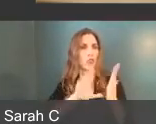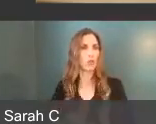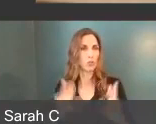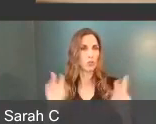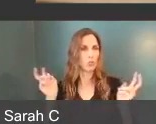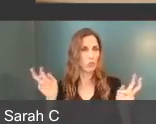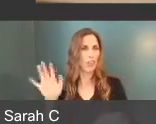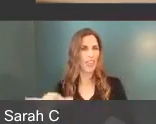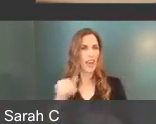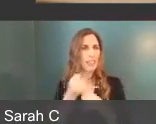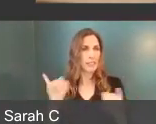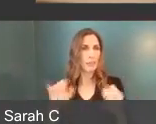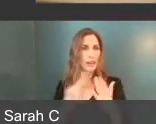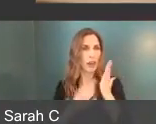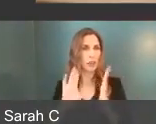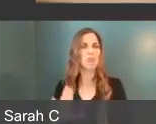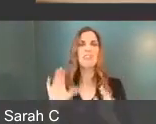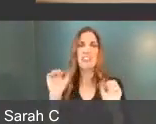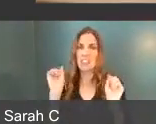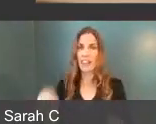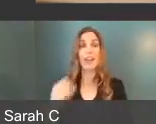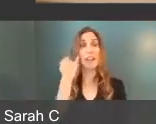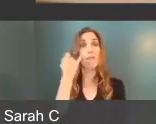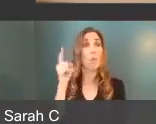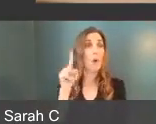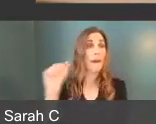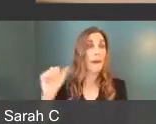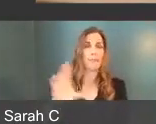So they can absolutely, if they're 1A, go ahead and register as an individual.